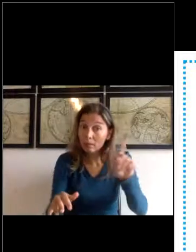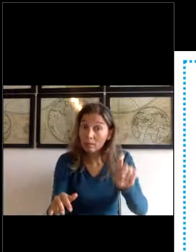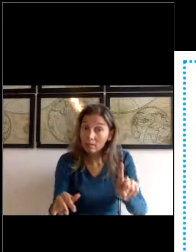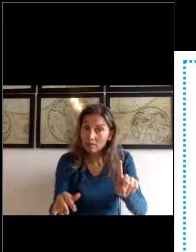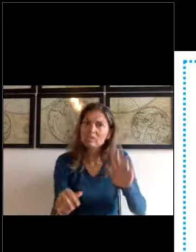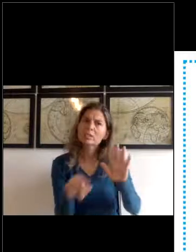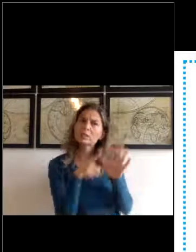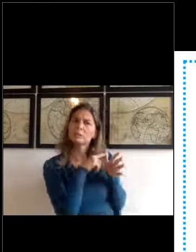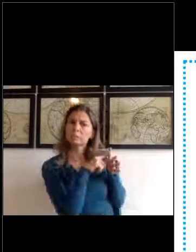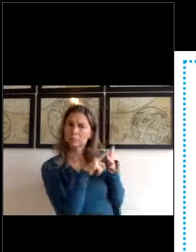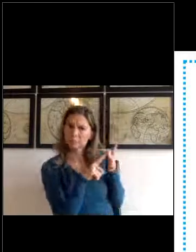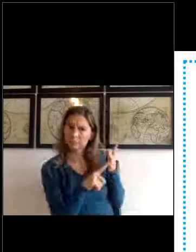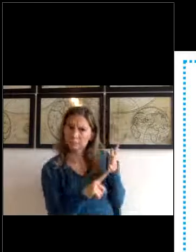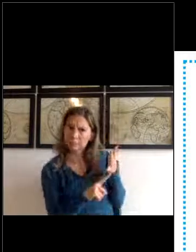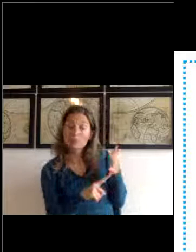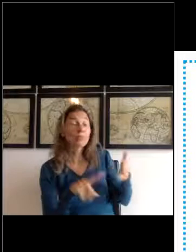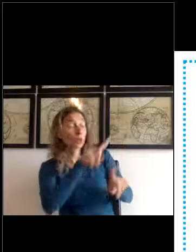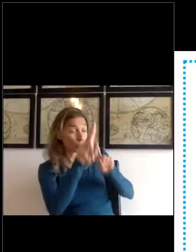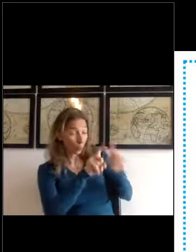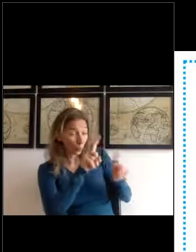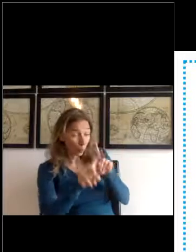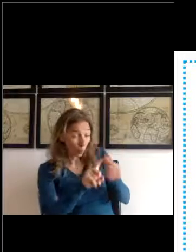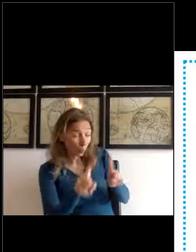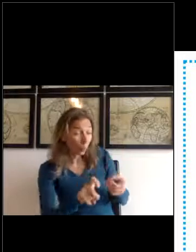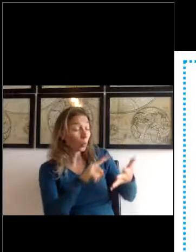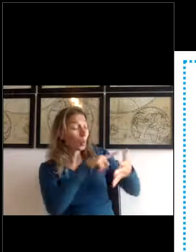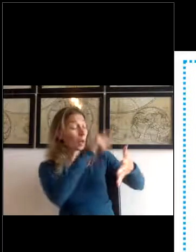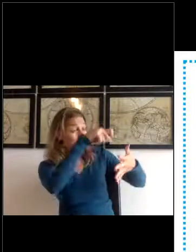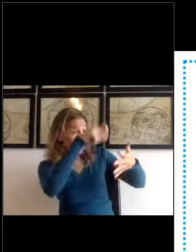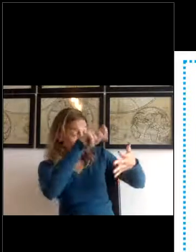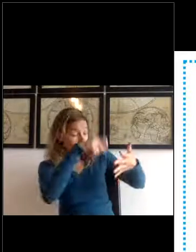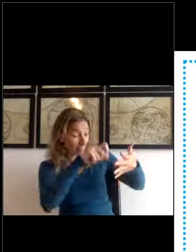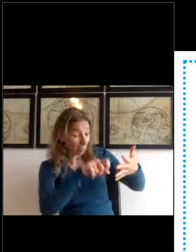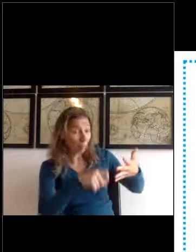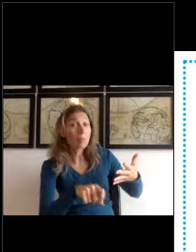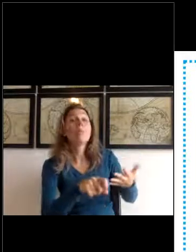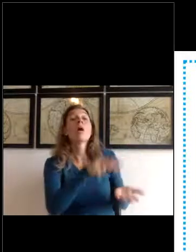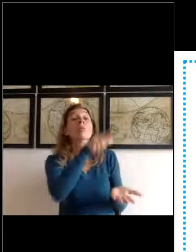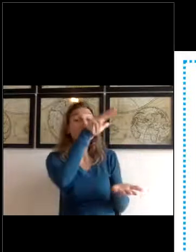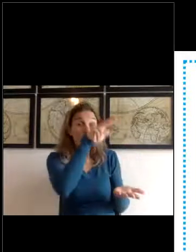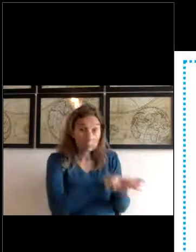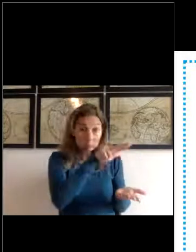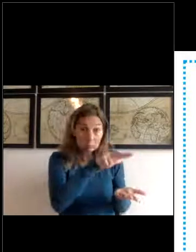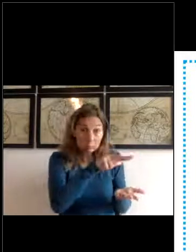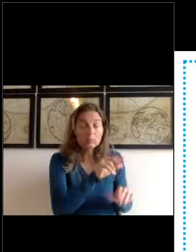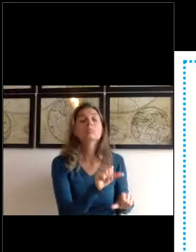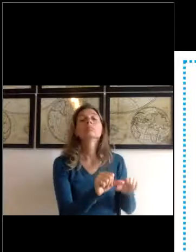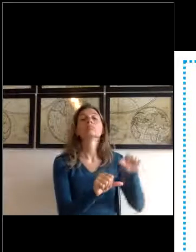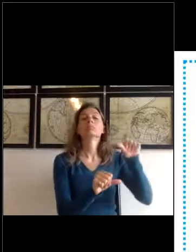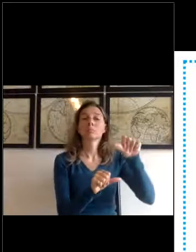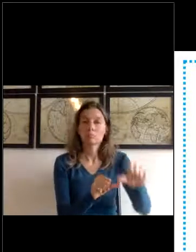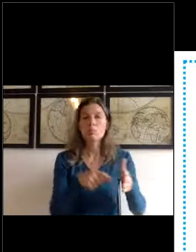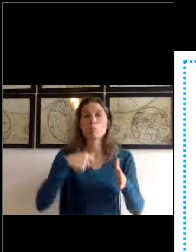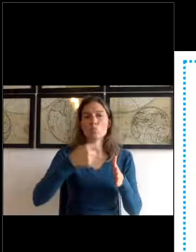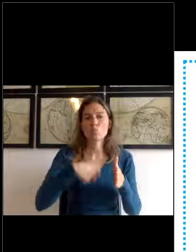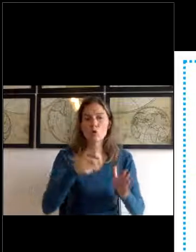If due diligence is approved we move to project development stage which includes visits to the project locations.